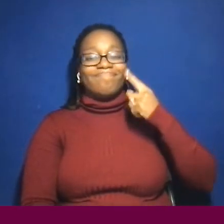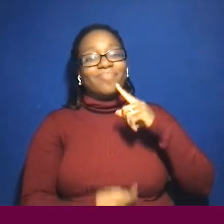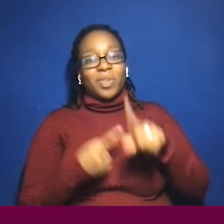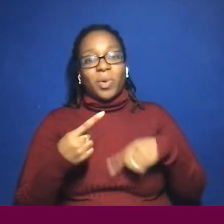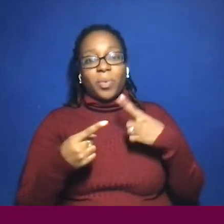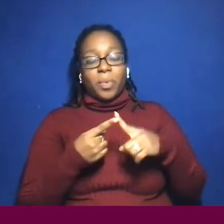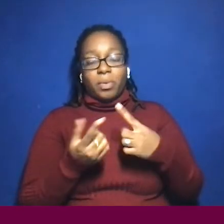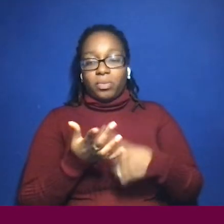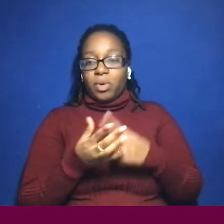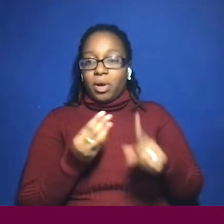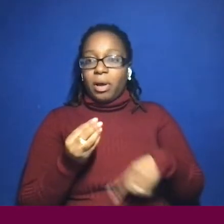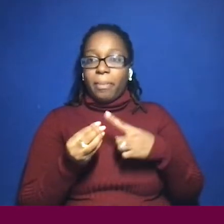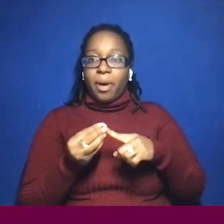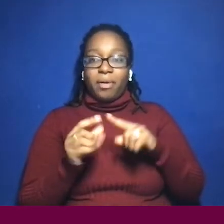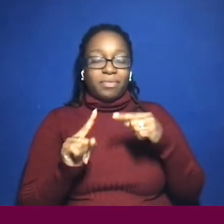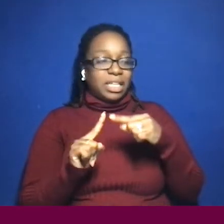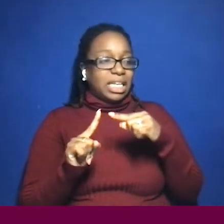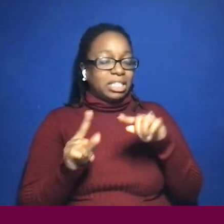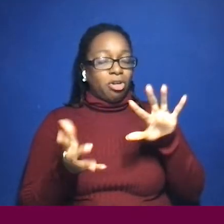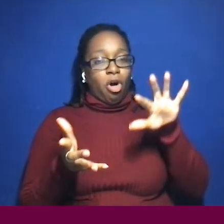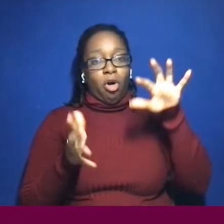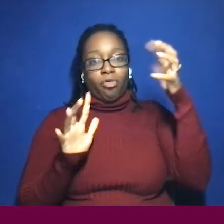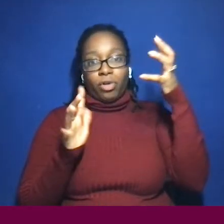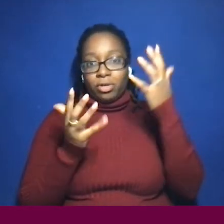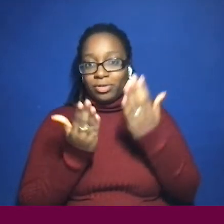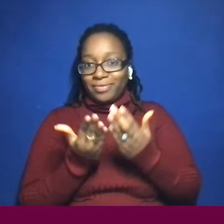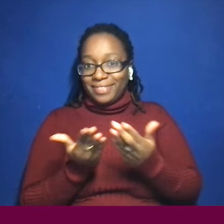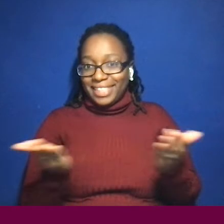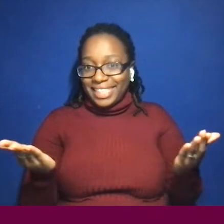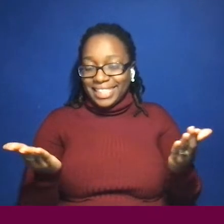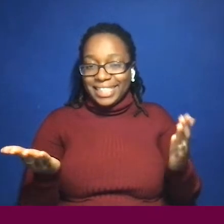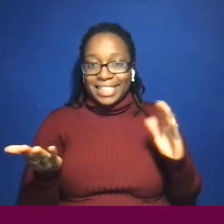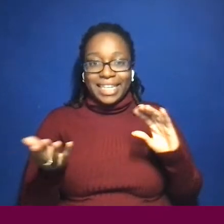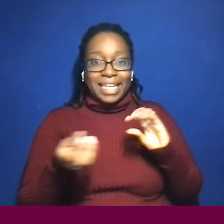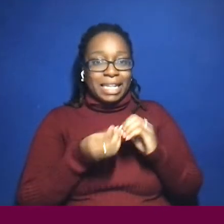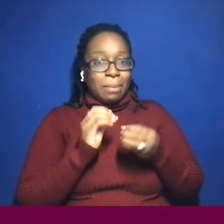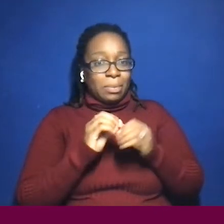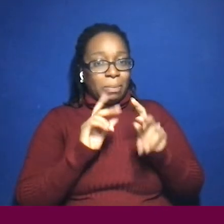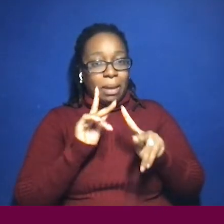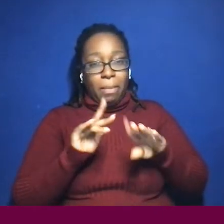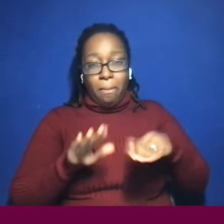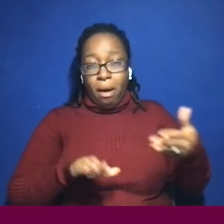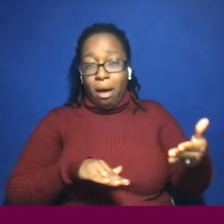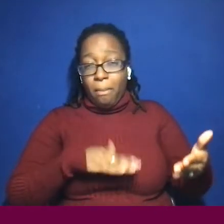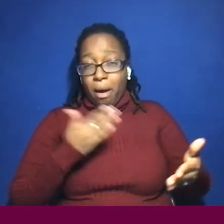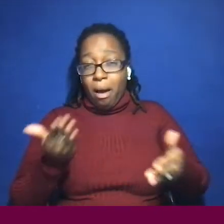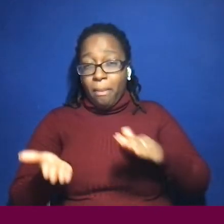things that you've discussed and the numbers, the pure mind boggling numbers of people who have